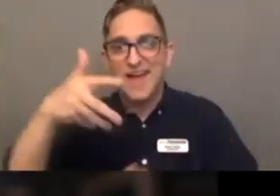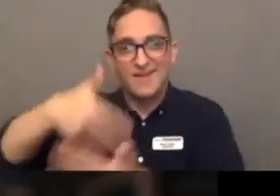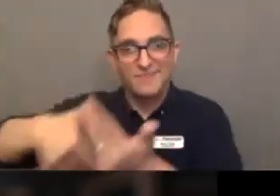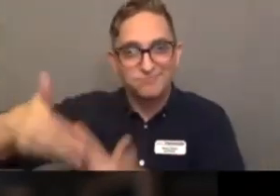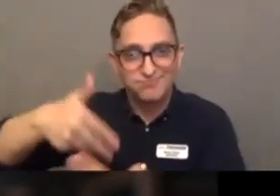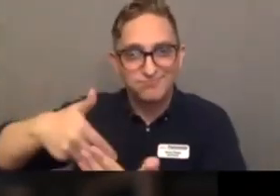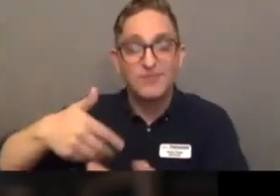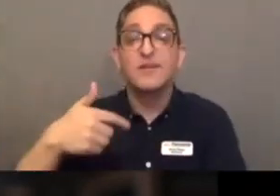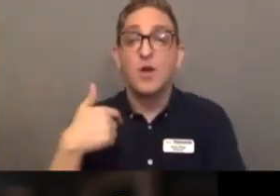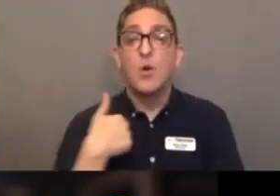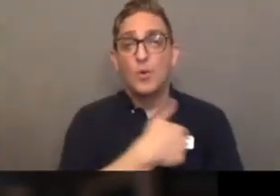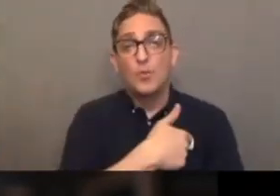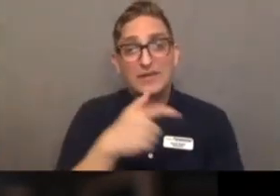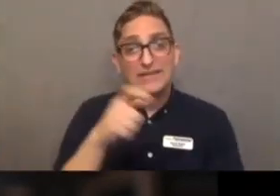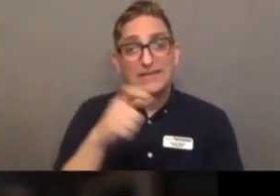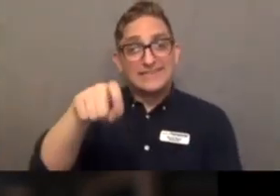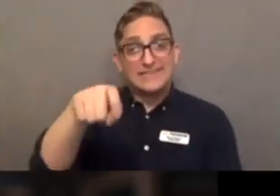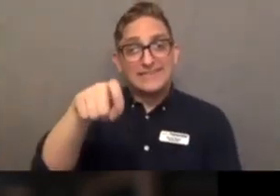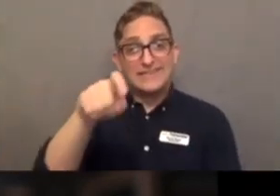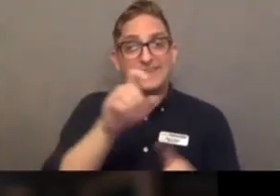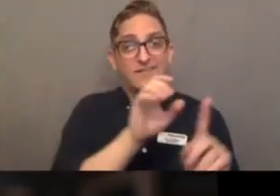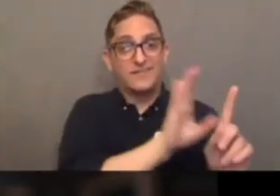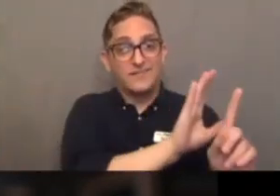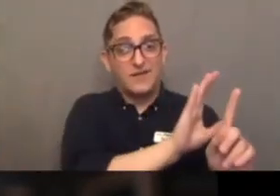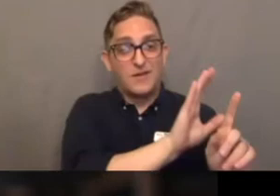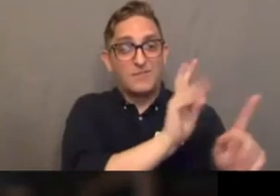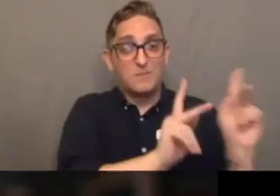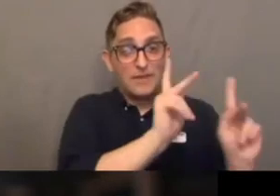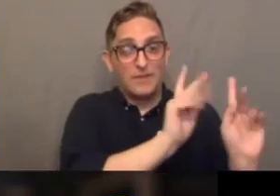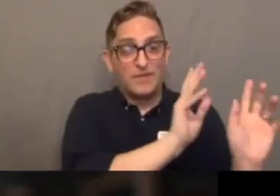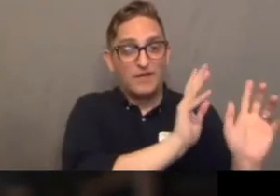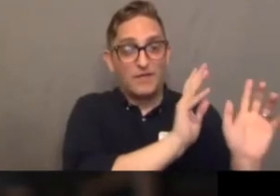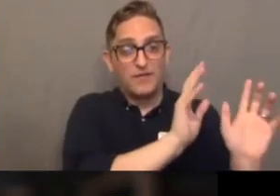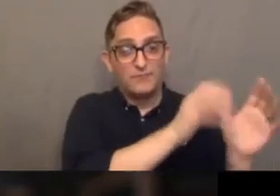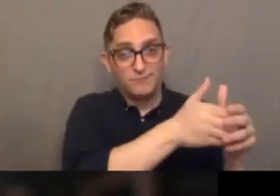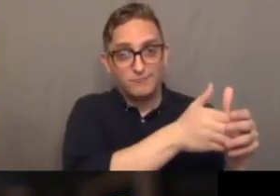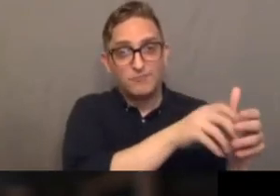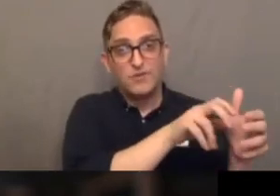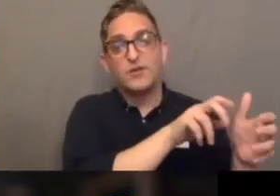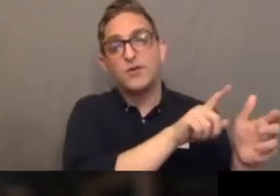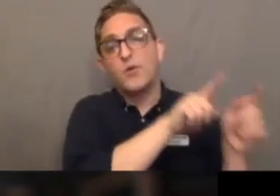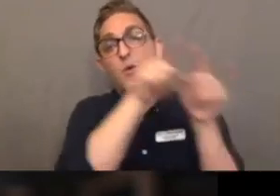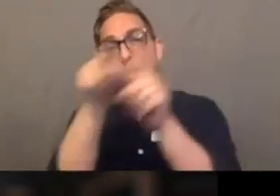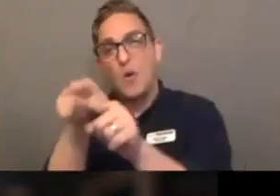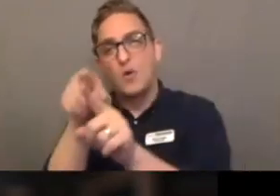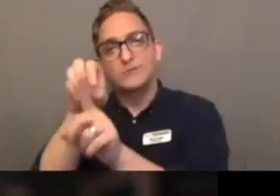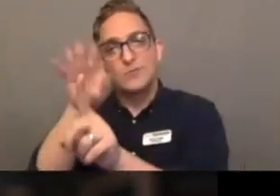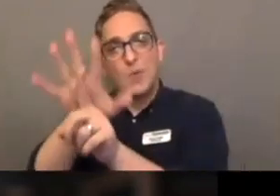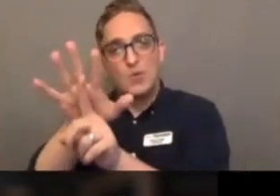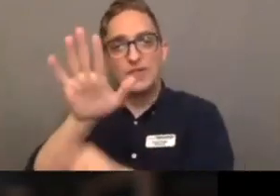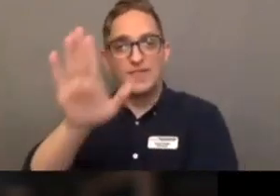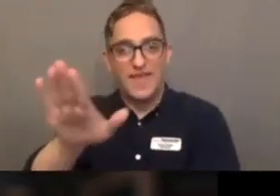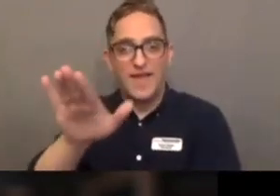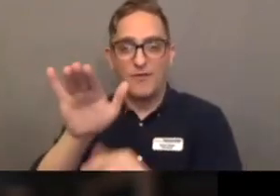them meet people all of the time. We have to have exposure.